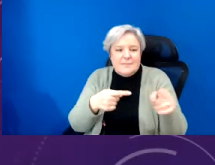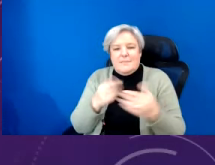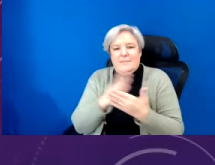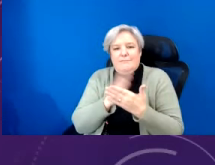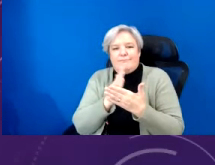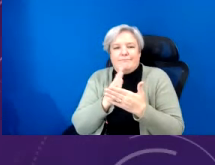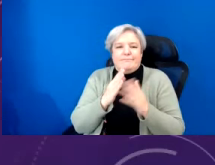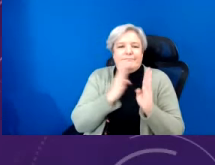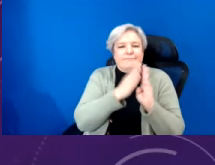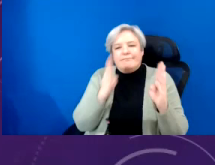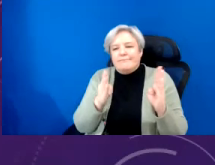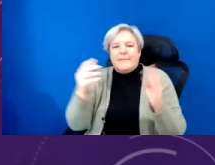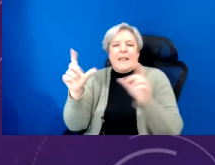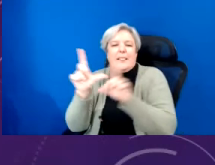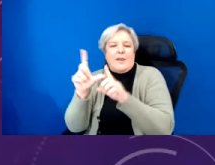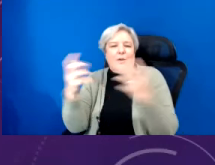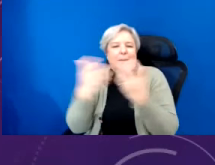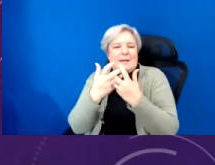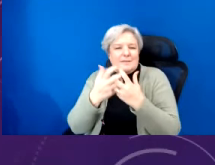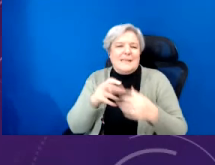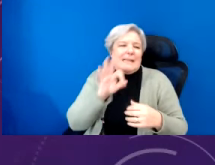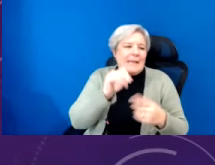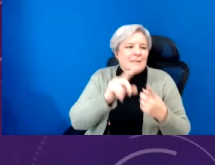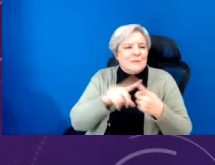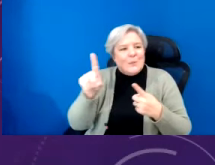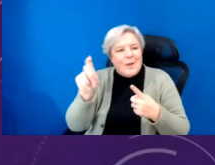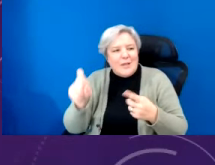put in there and it's the normal 90 to 100 equals an A and 80